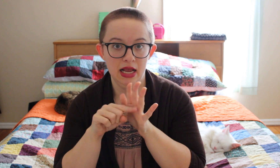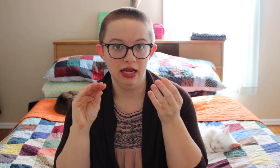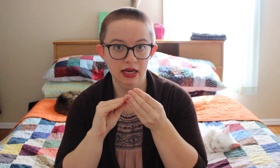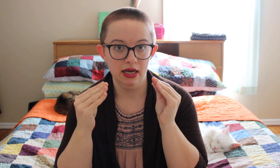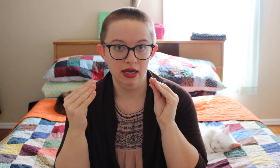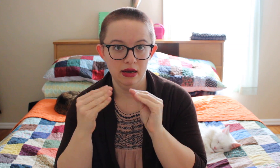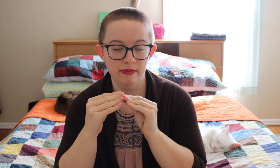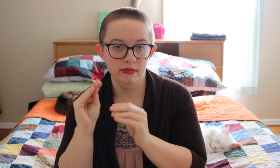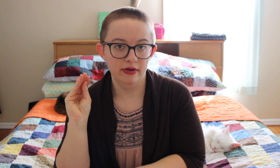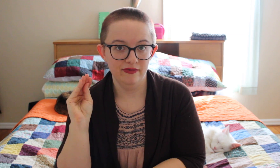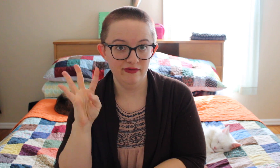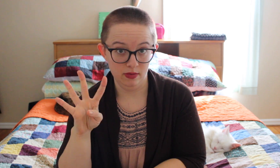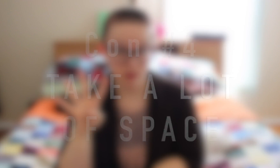Con number four...